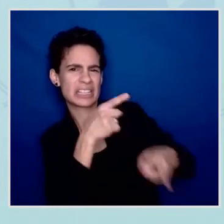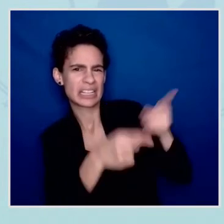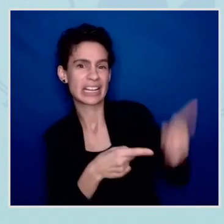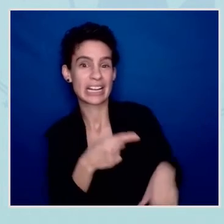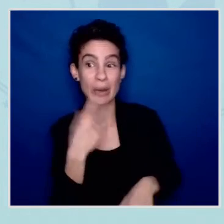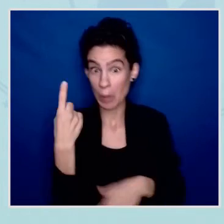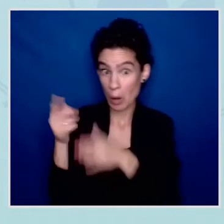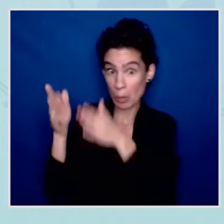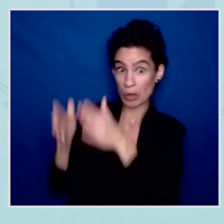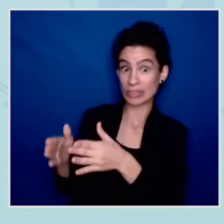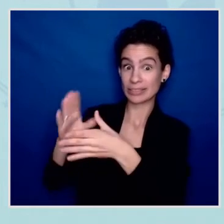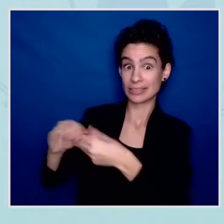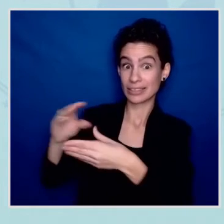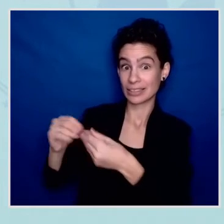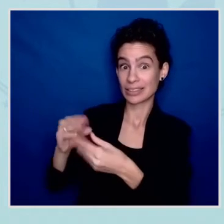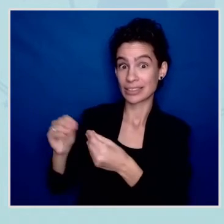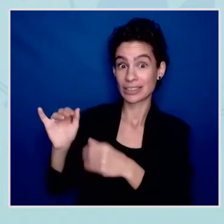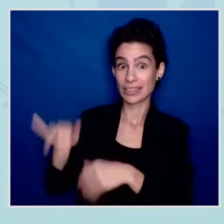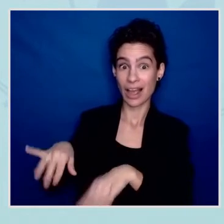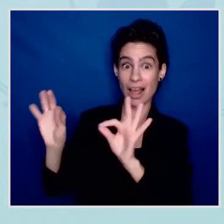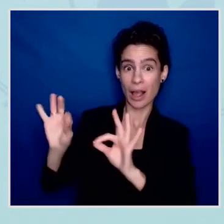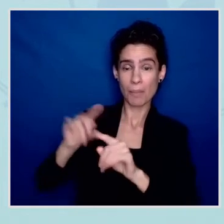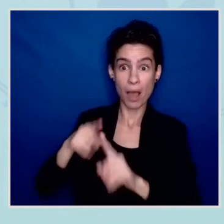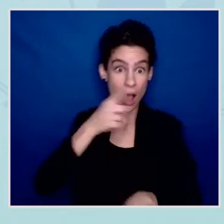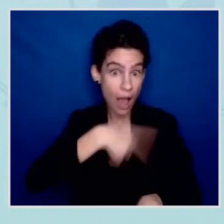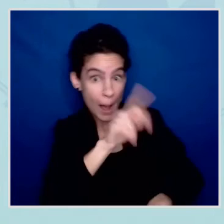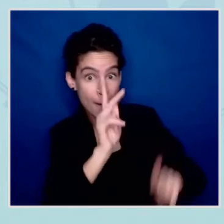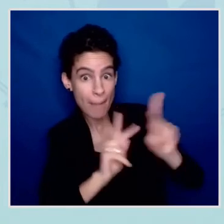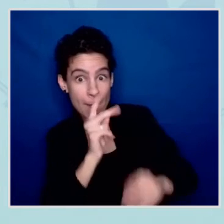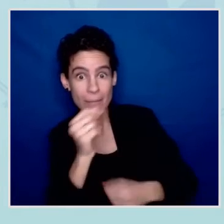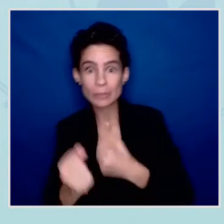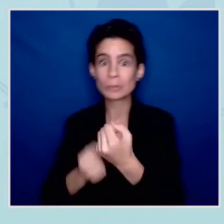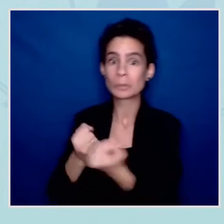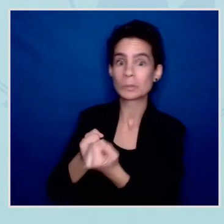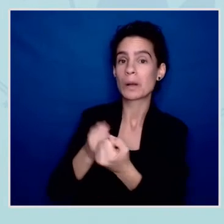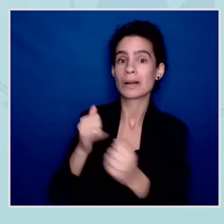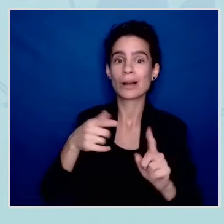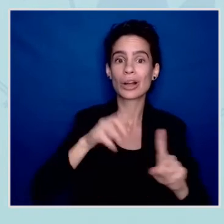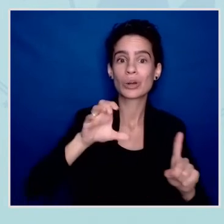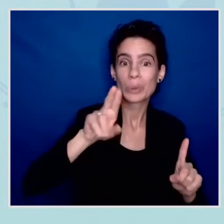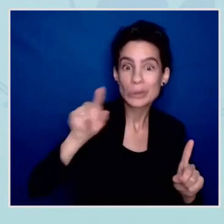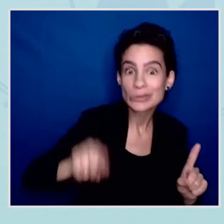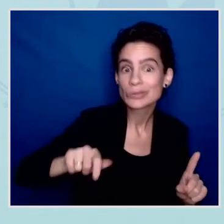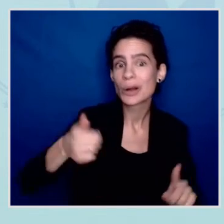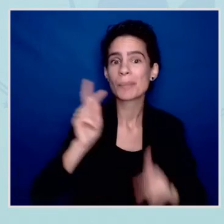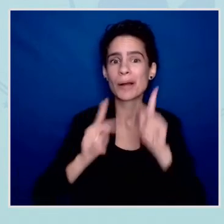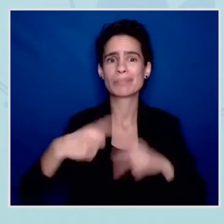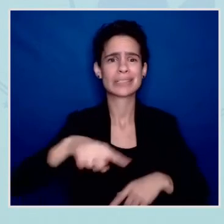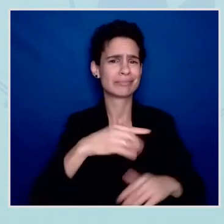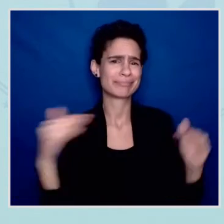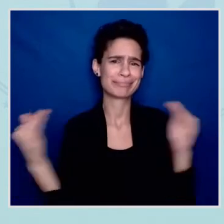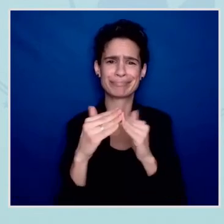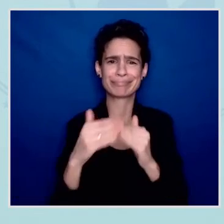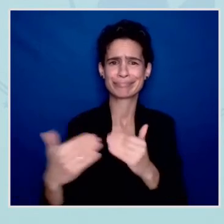TO CONVINCE YOU. I WILL SAY IT ENOUGH.